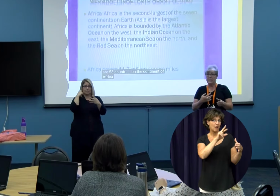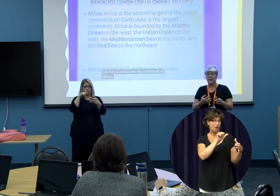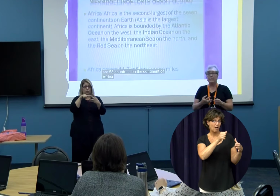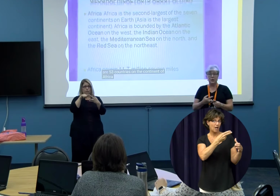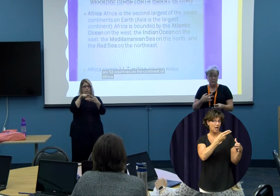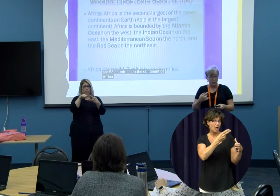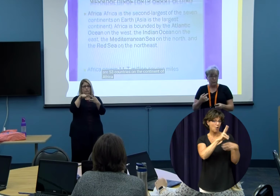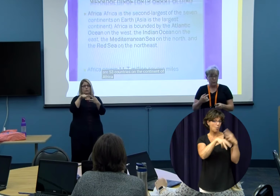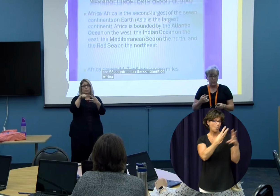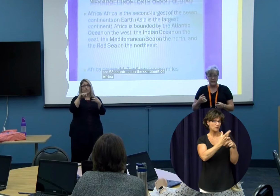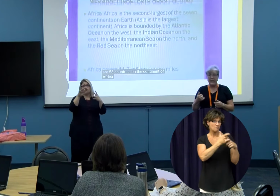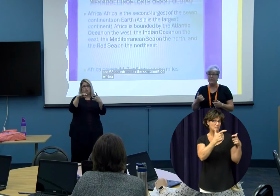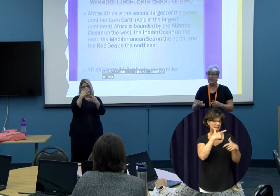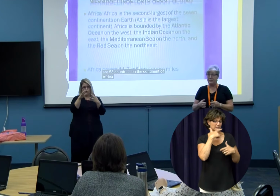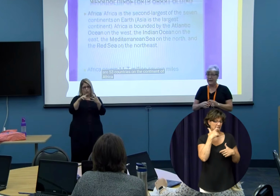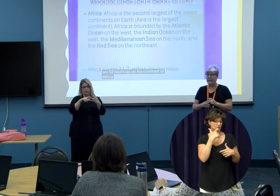the tropical forest, and the savannah.